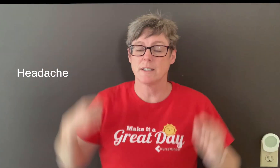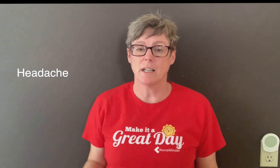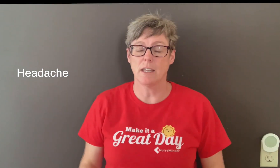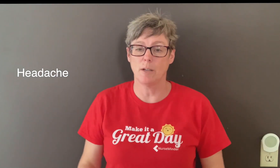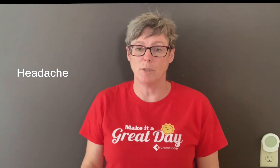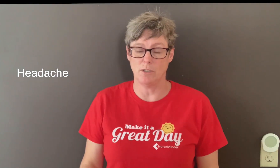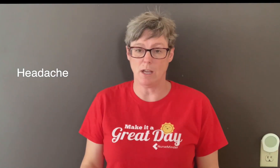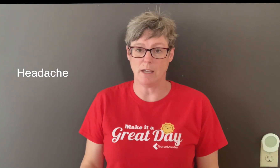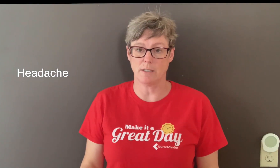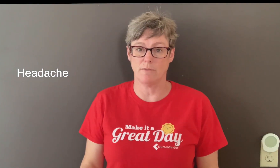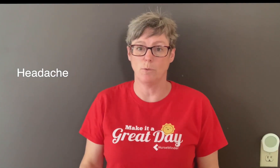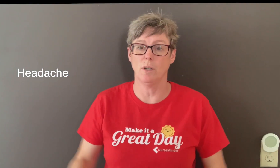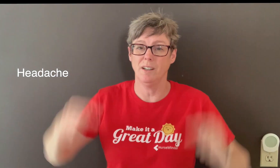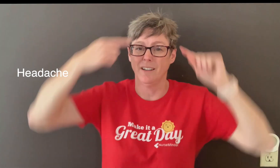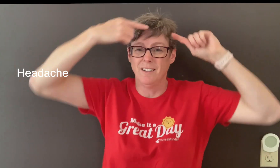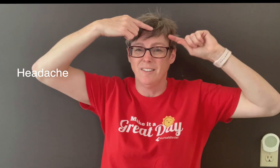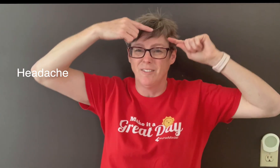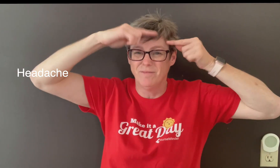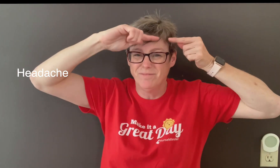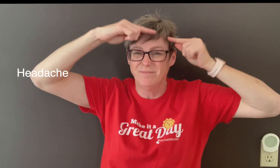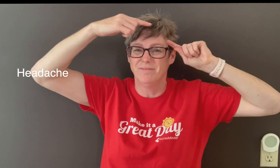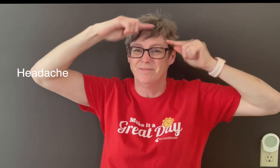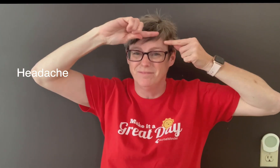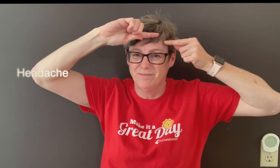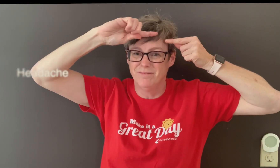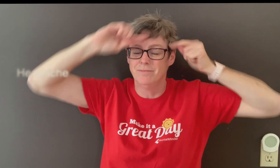sign that we ask for.